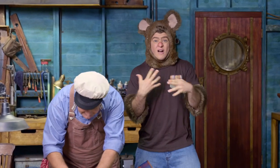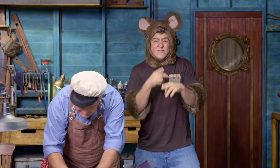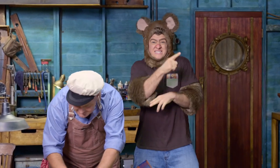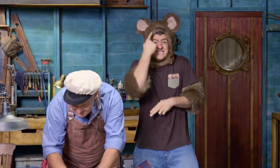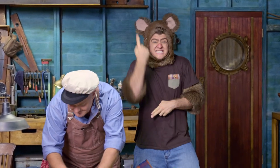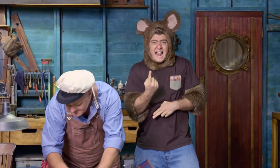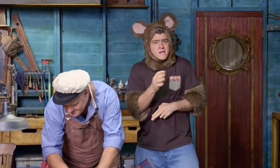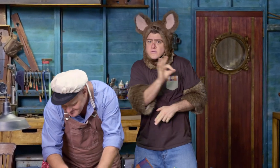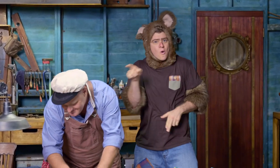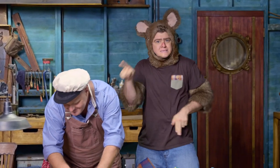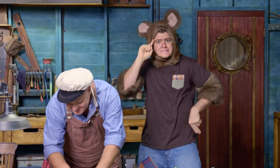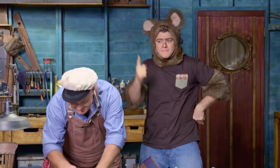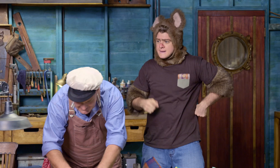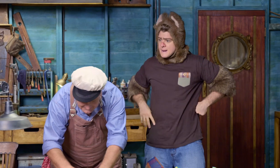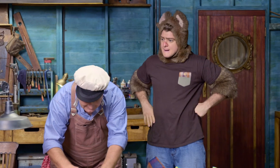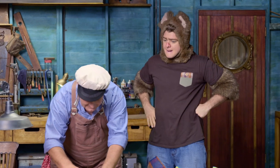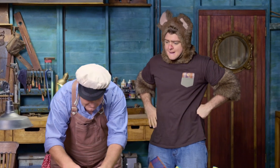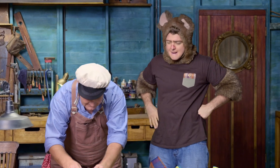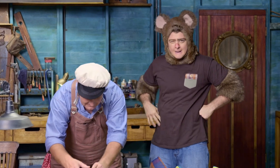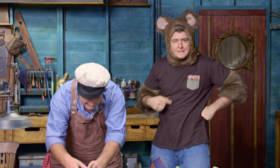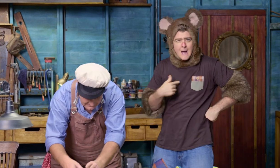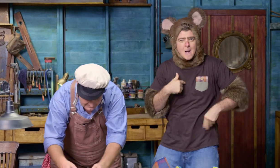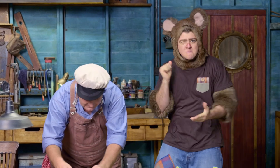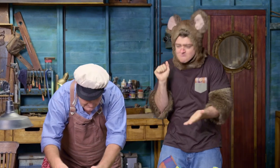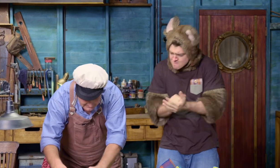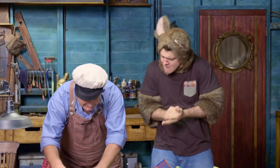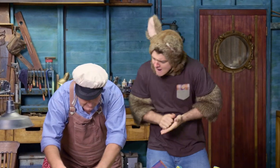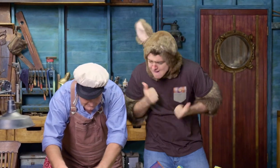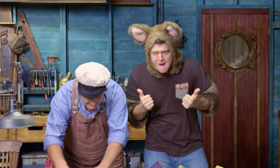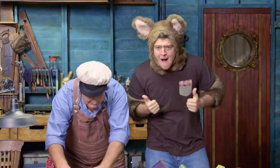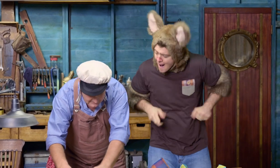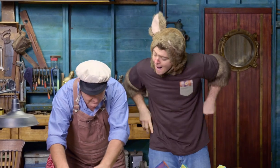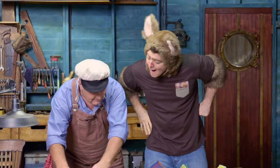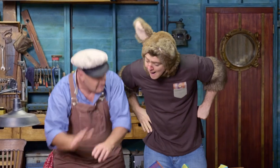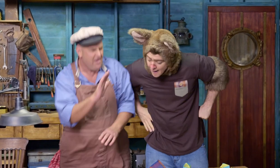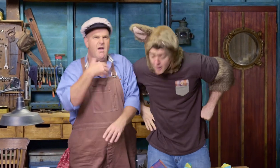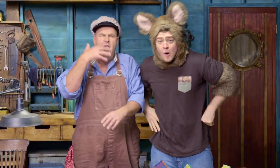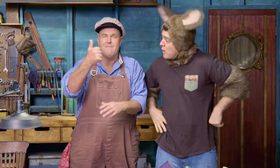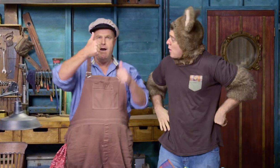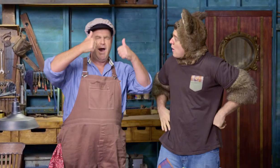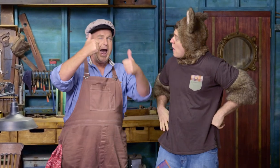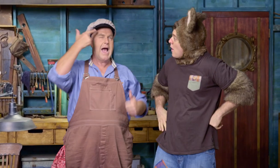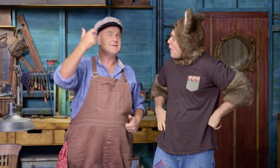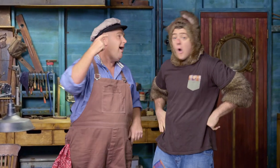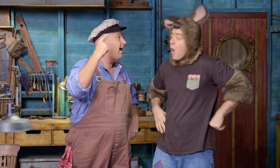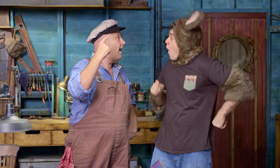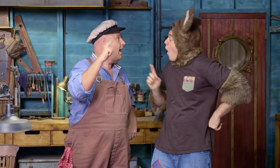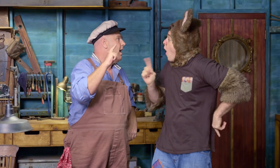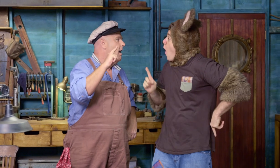The surprise party is for Sally, not Skip. I was right. OK. Oh! I have a great idea, Possum.